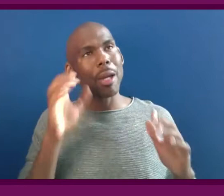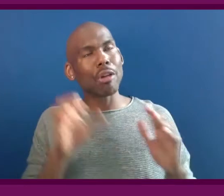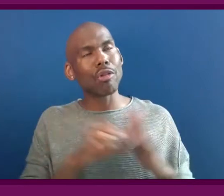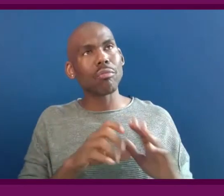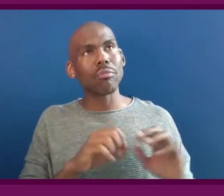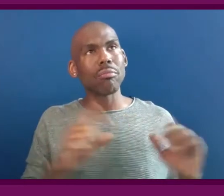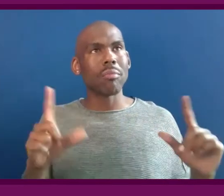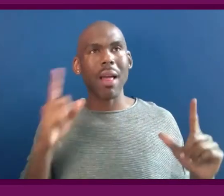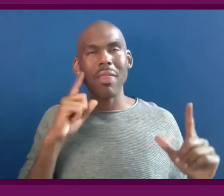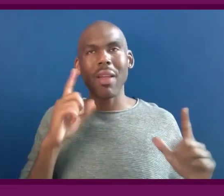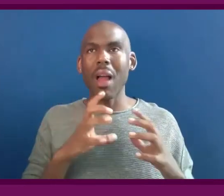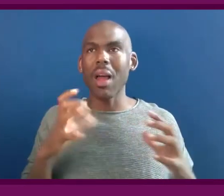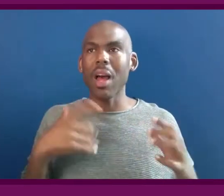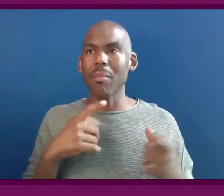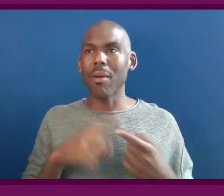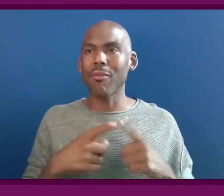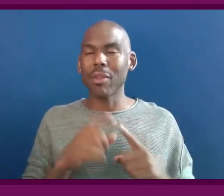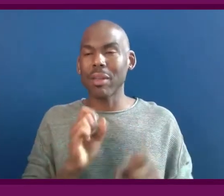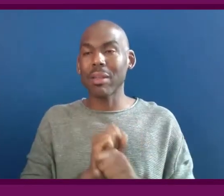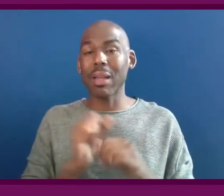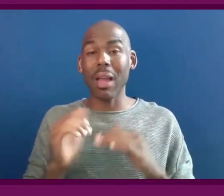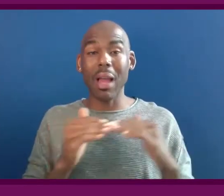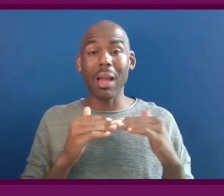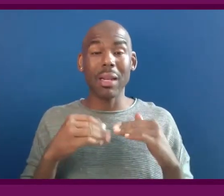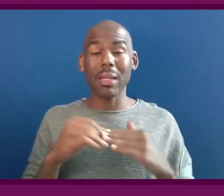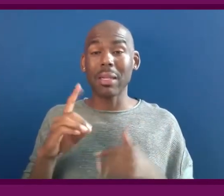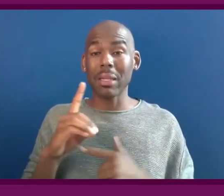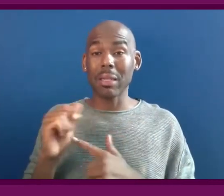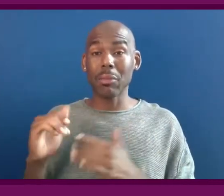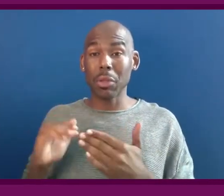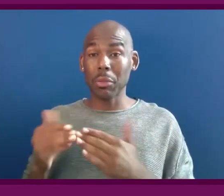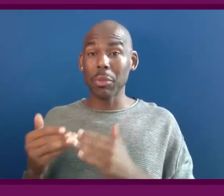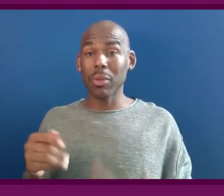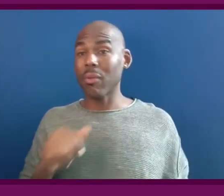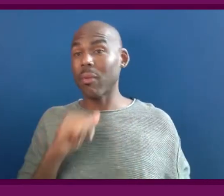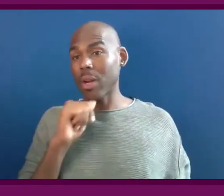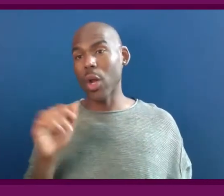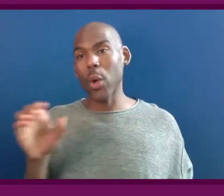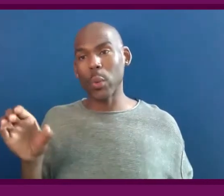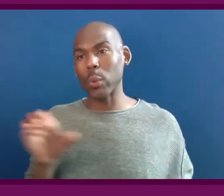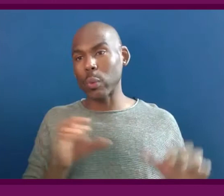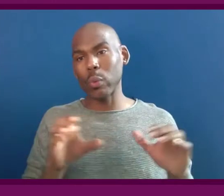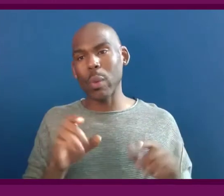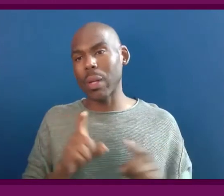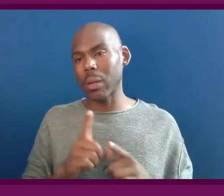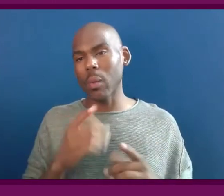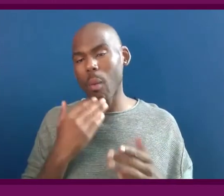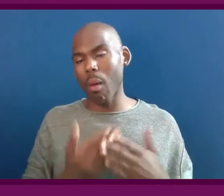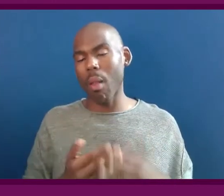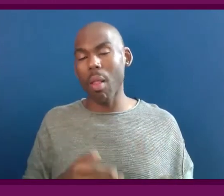I think a lot of my friends and fellow colleagues and disability community probably are not doing as well. Ashley Inkumsah: Absolutely.